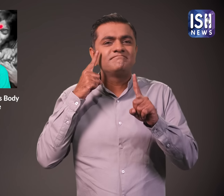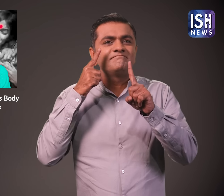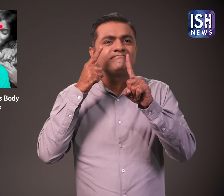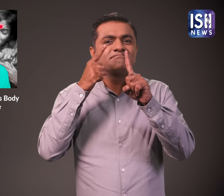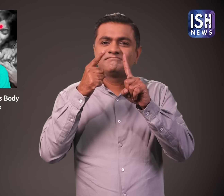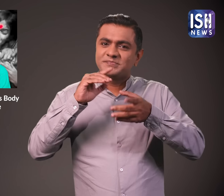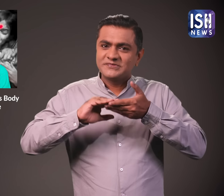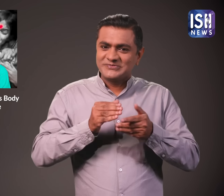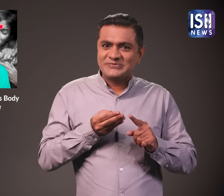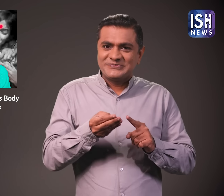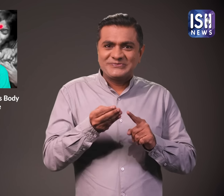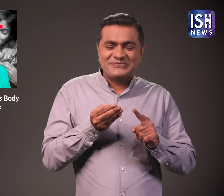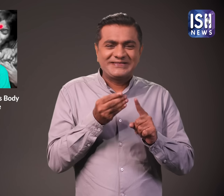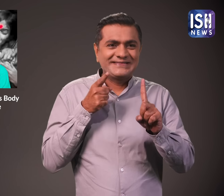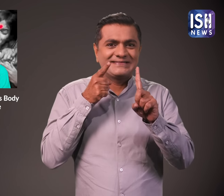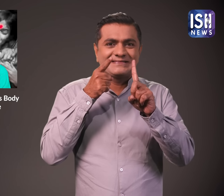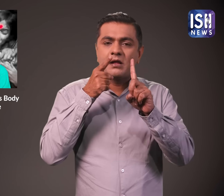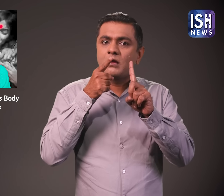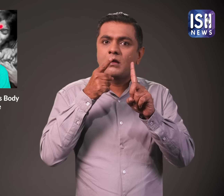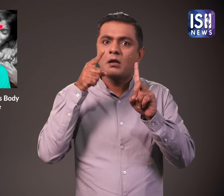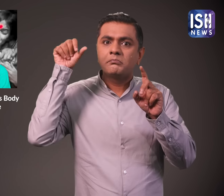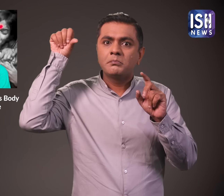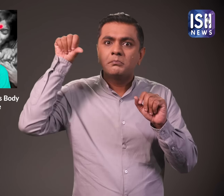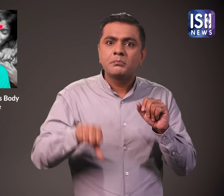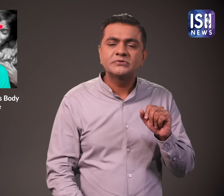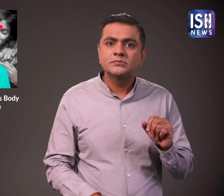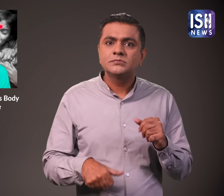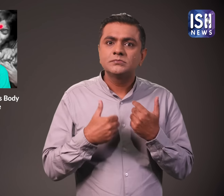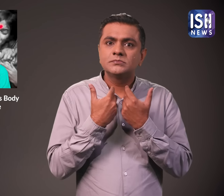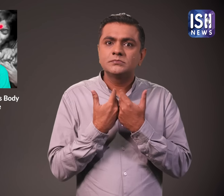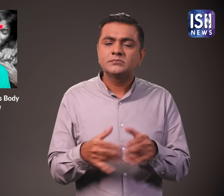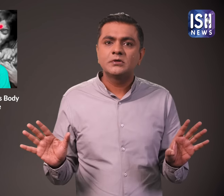They were planning to get married but it didn't happen.